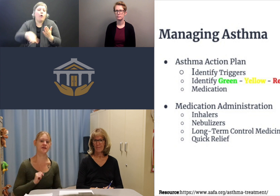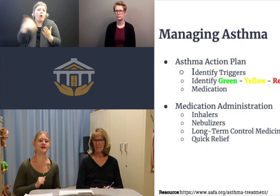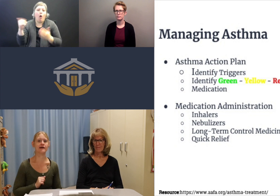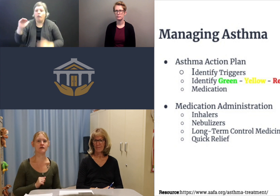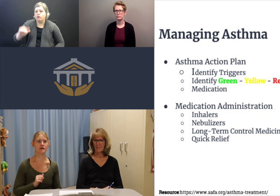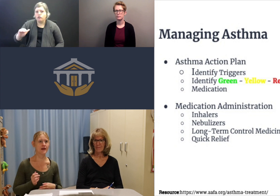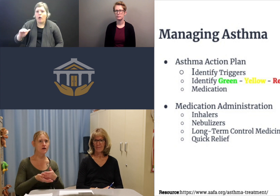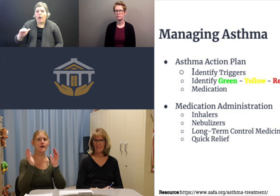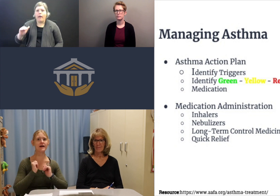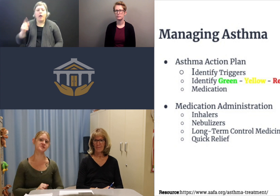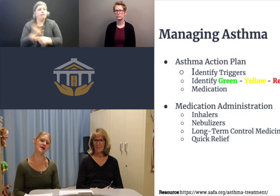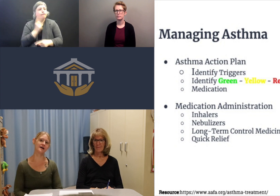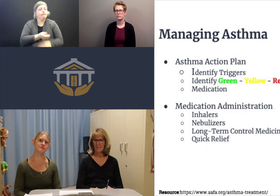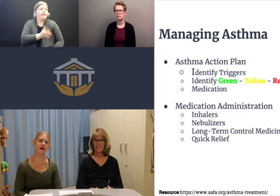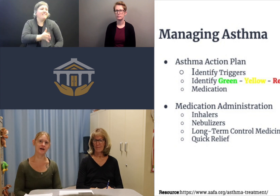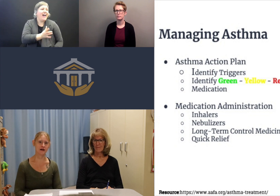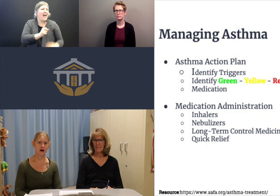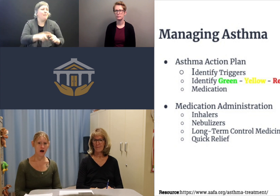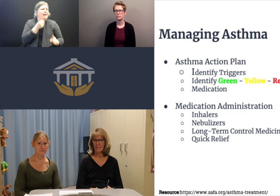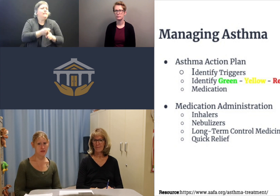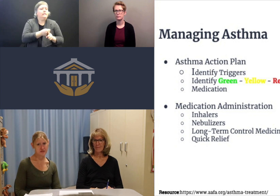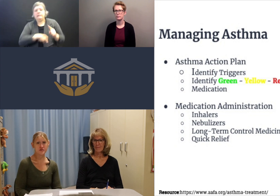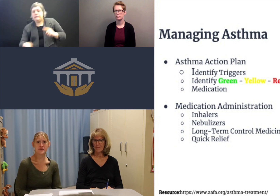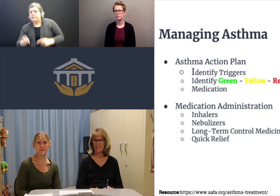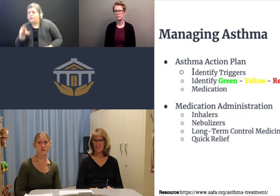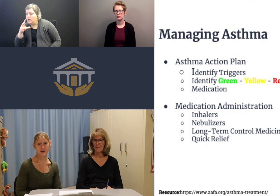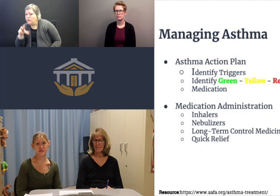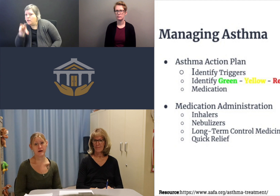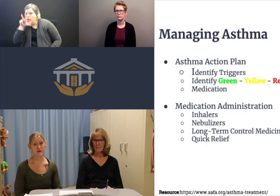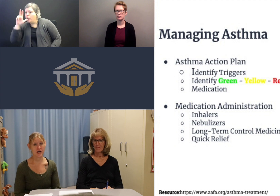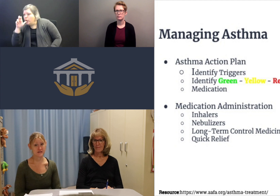the inhaler and go back outside and play. Um, but those are the typical ways to manage asthma